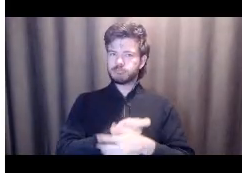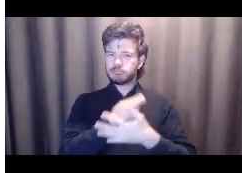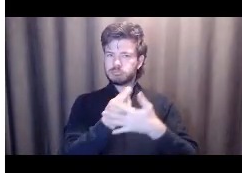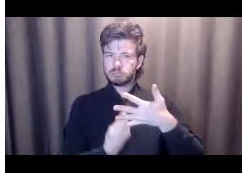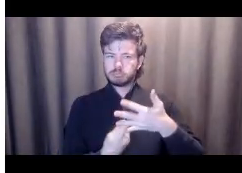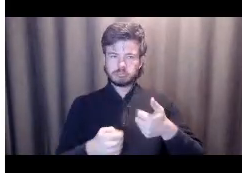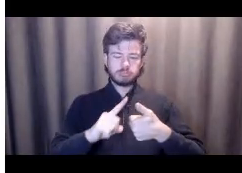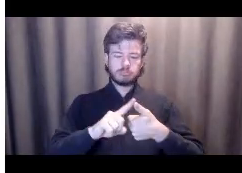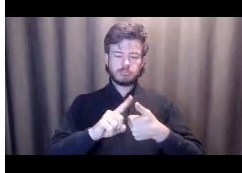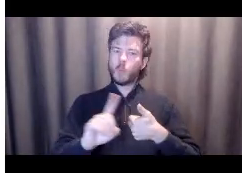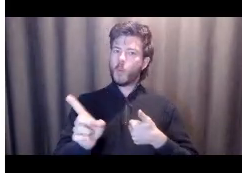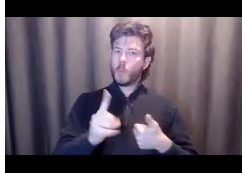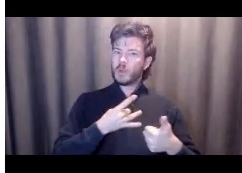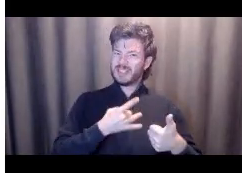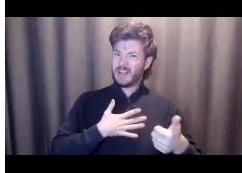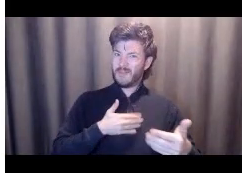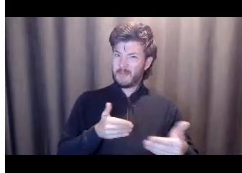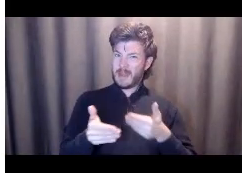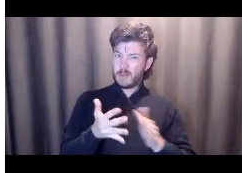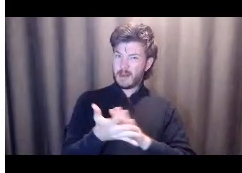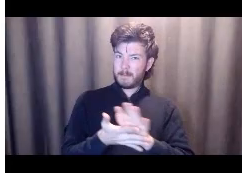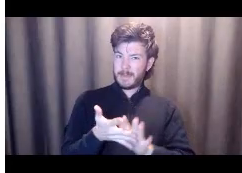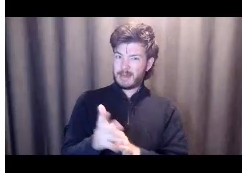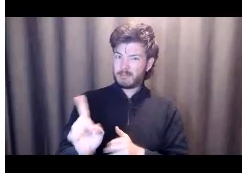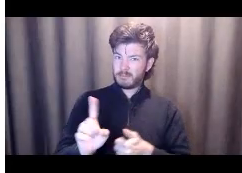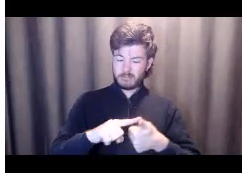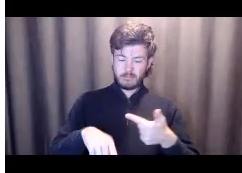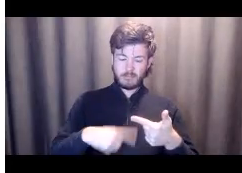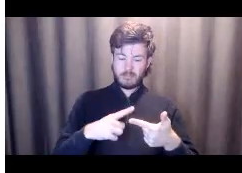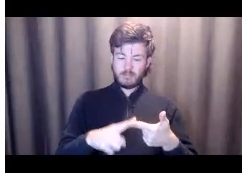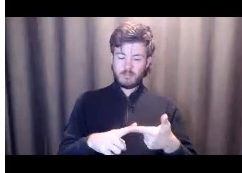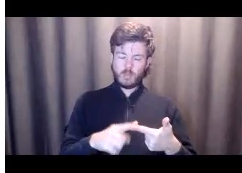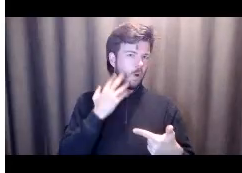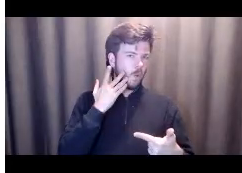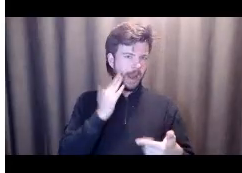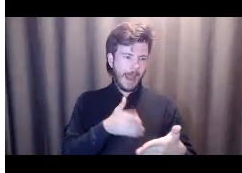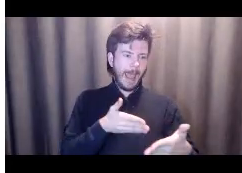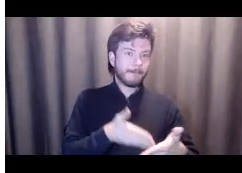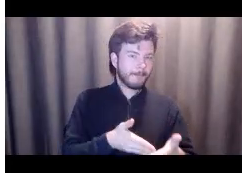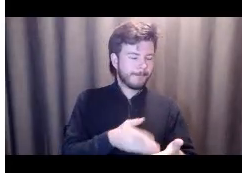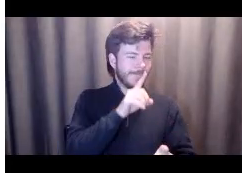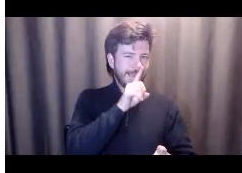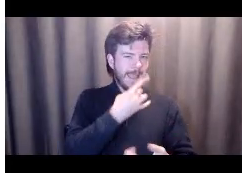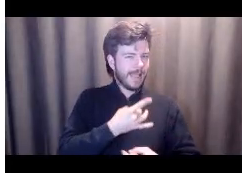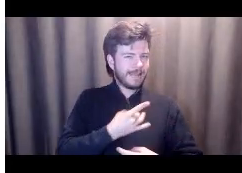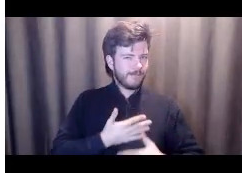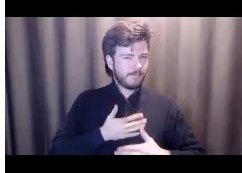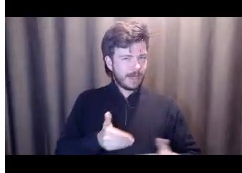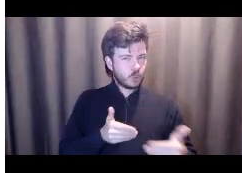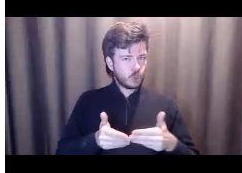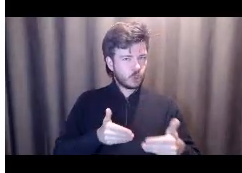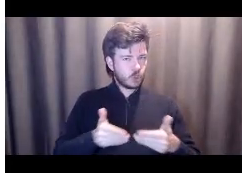when can't you self-manage, tips for self-managing well,